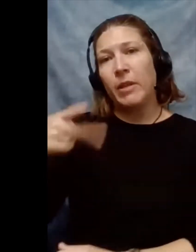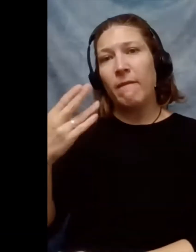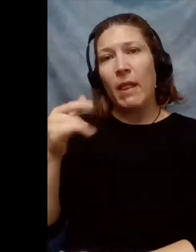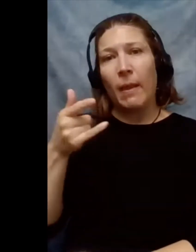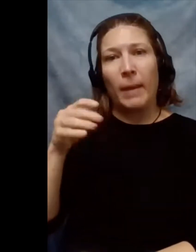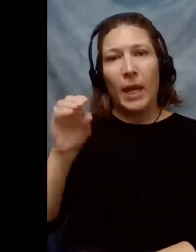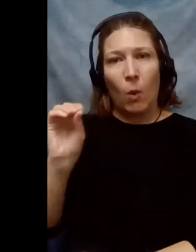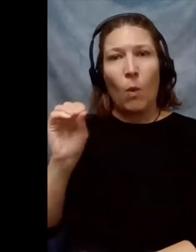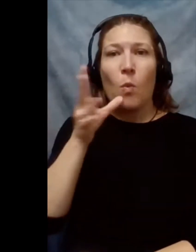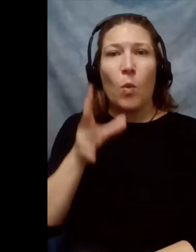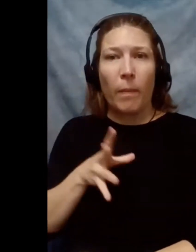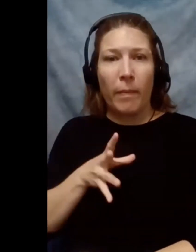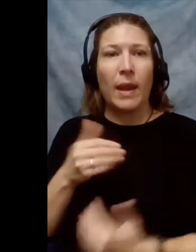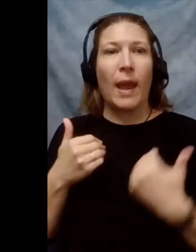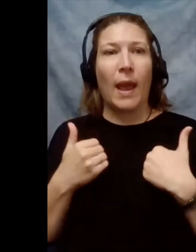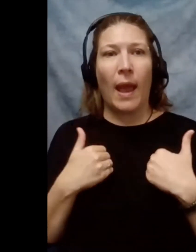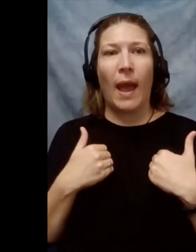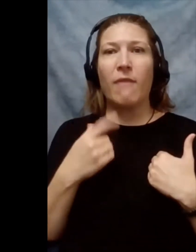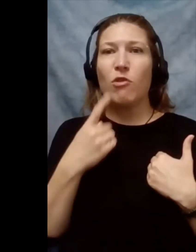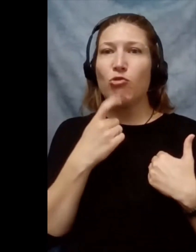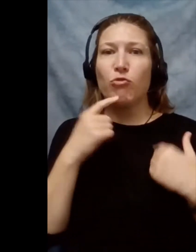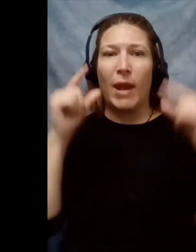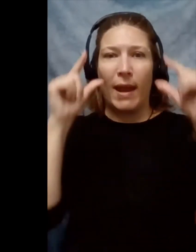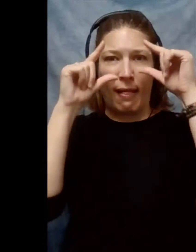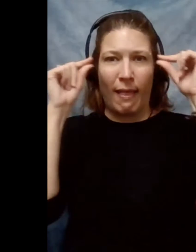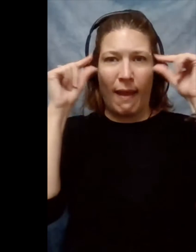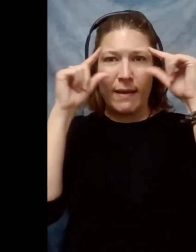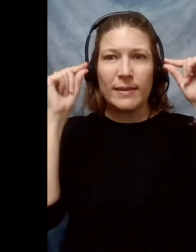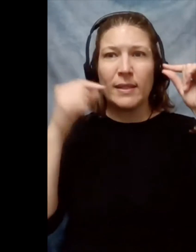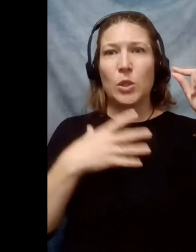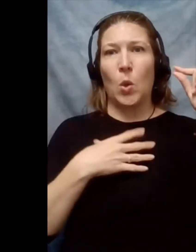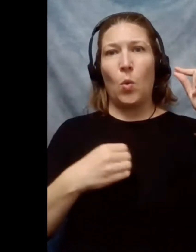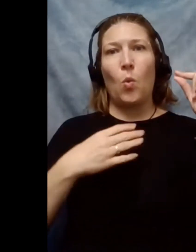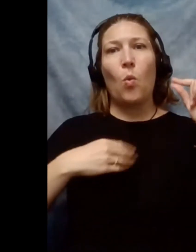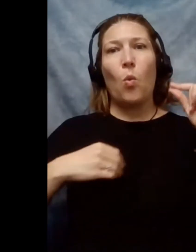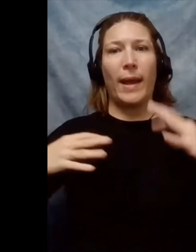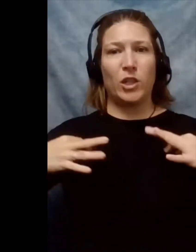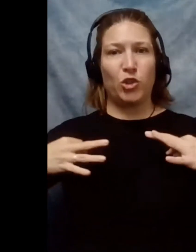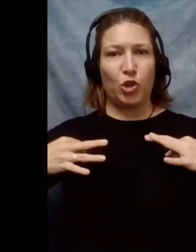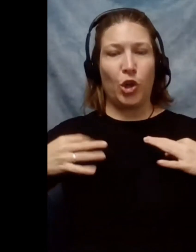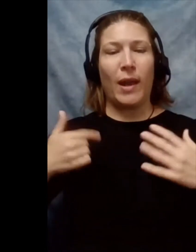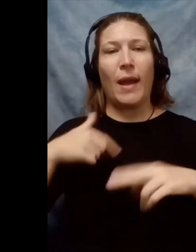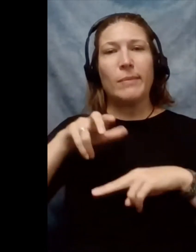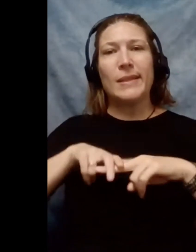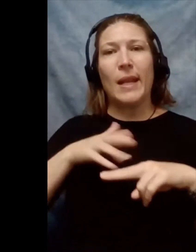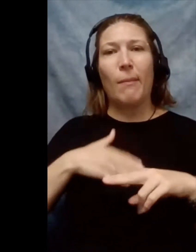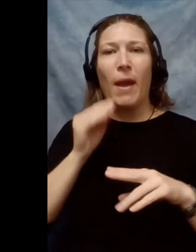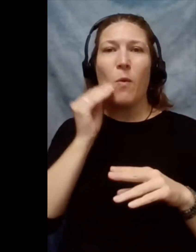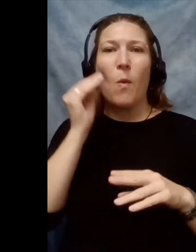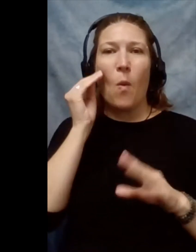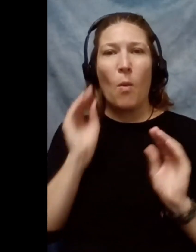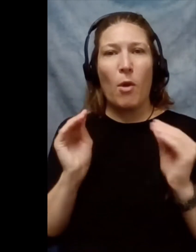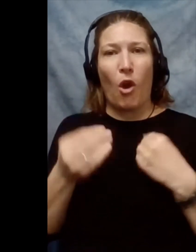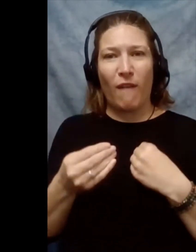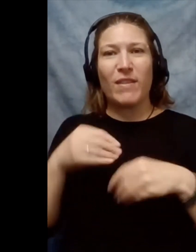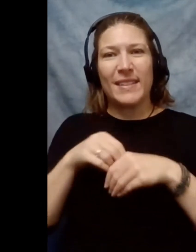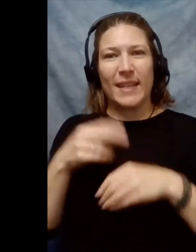and a black top and i'm sitting in my home office in hawaii with a bookshelf behind me today we're